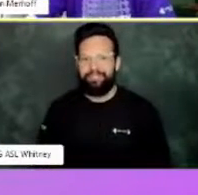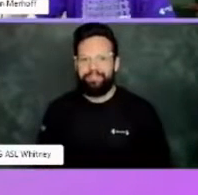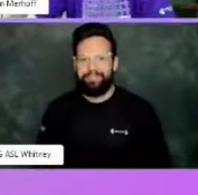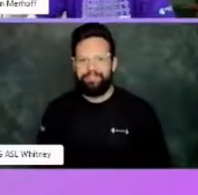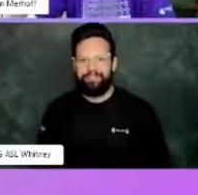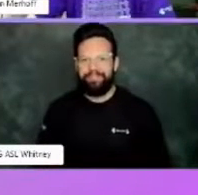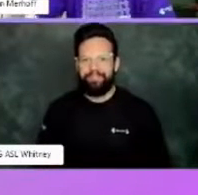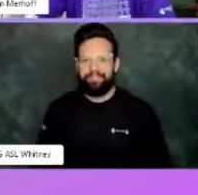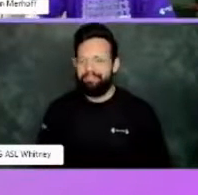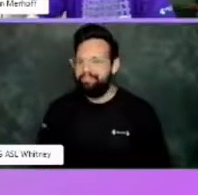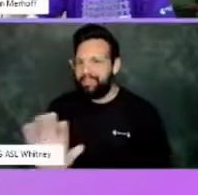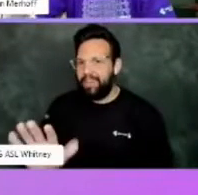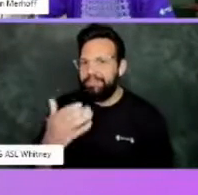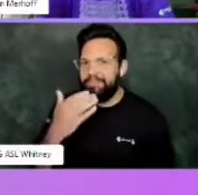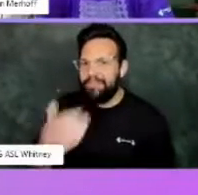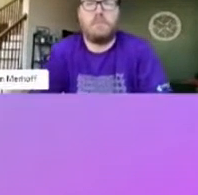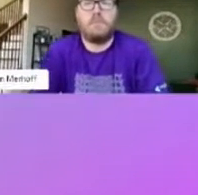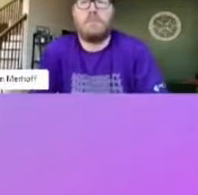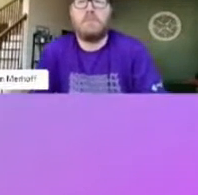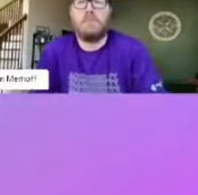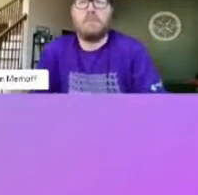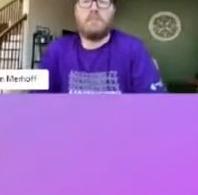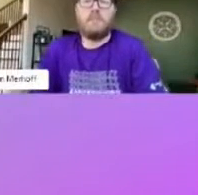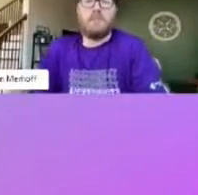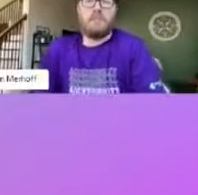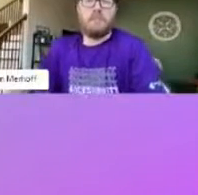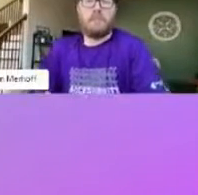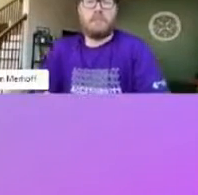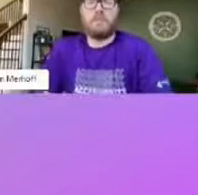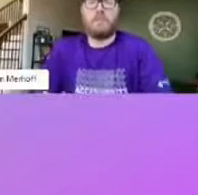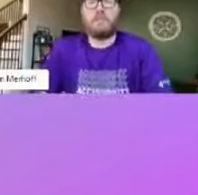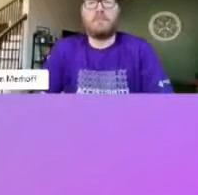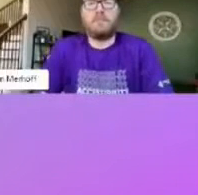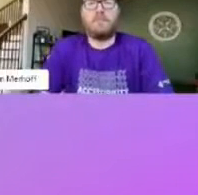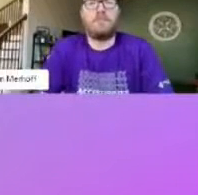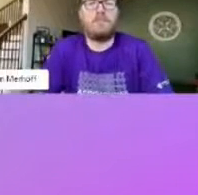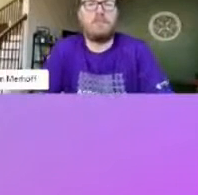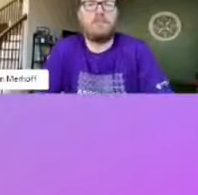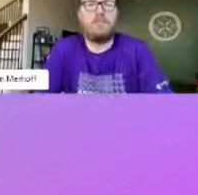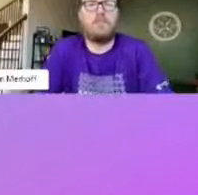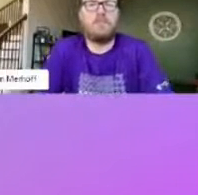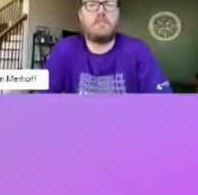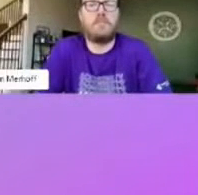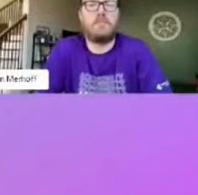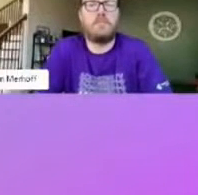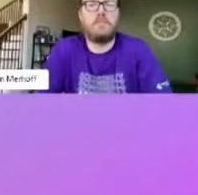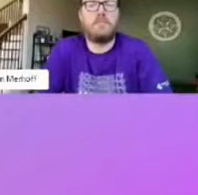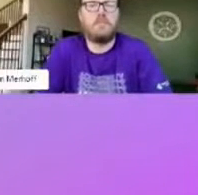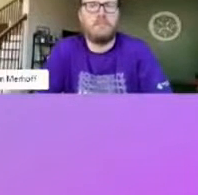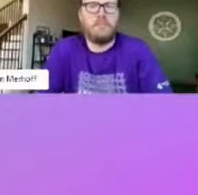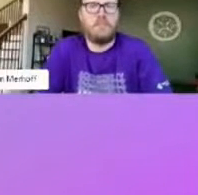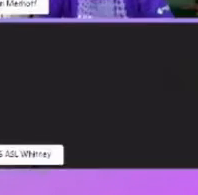Awesome. Thanks, Justin. Hello, everybody, welcome. Thank you for joining us. My name is Jonathan Thickens and I'm the product manager